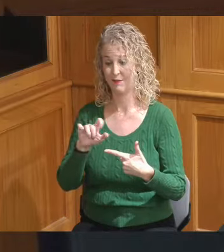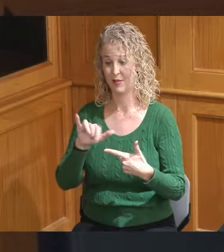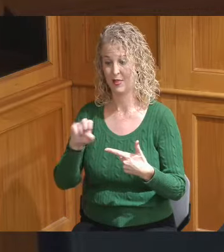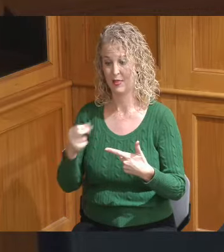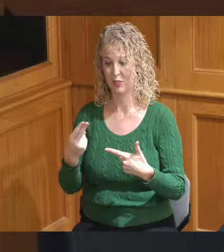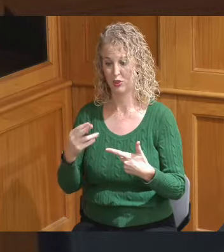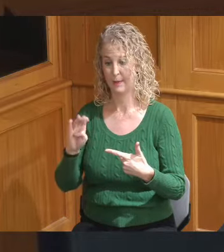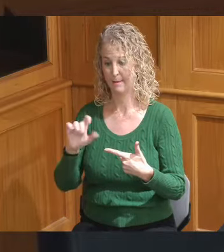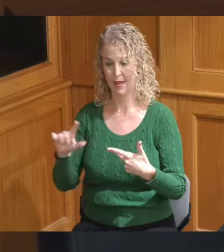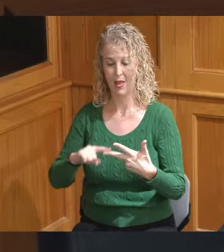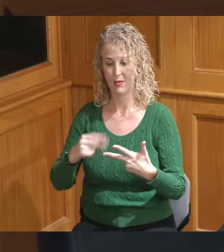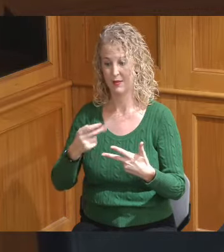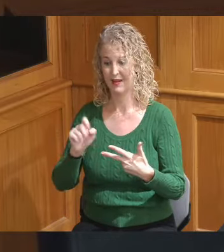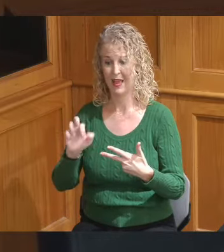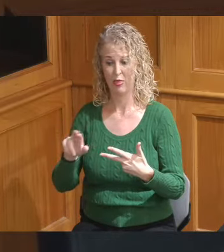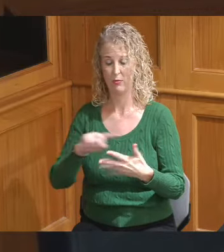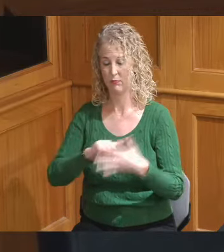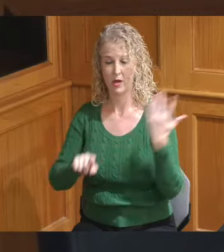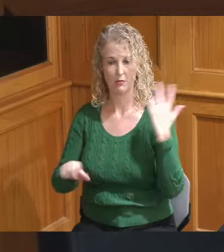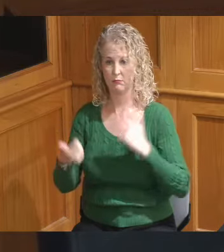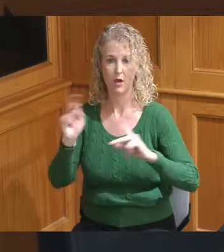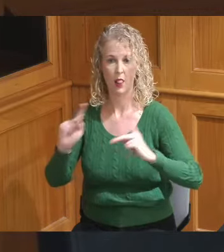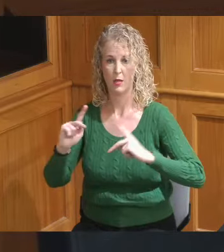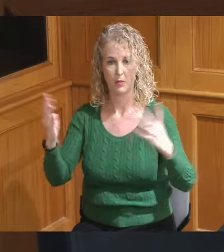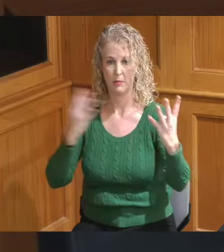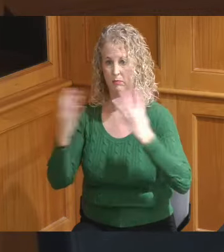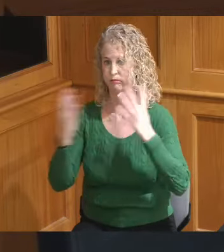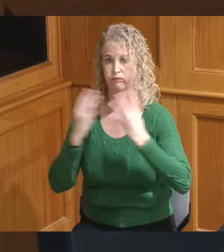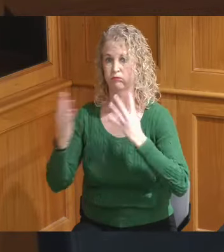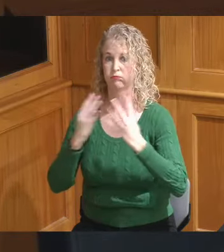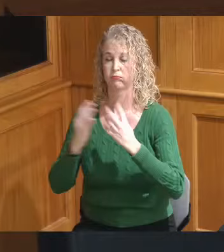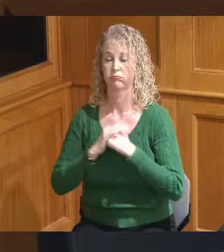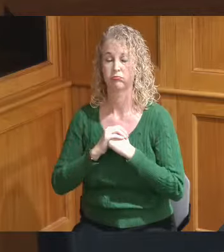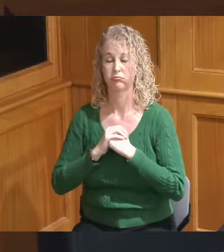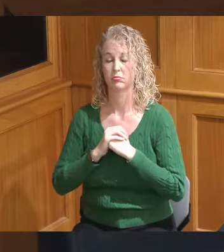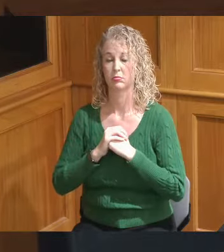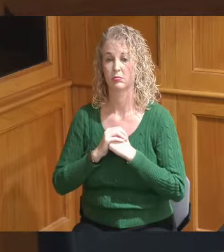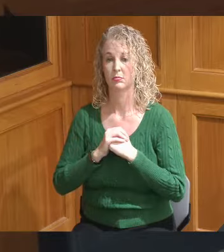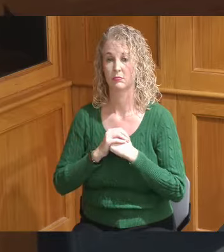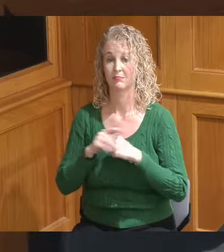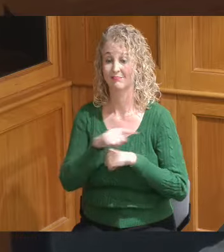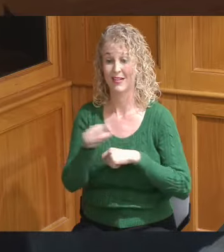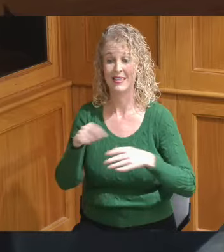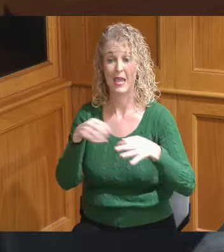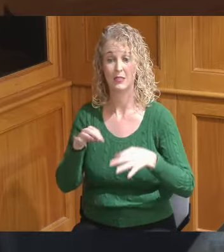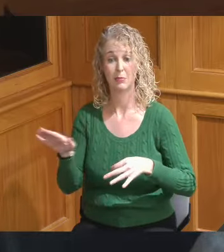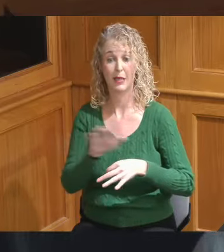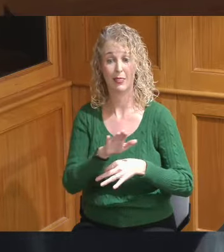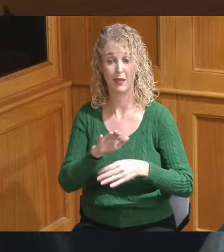and so many others that came and testified in that area, and how that would affect even new